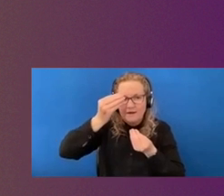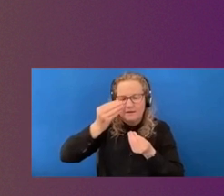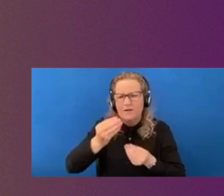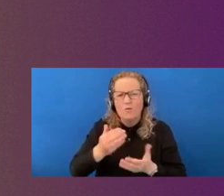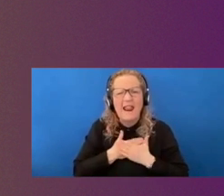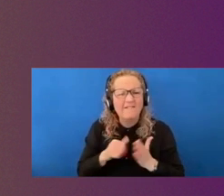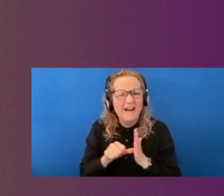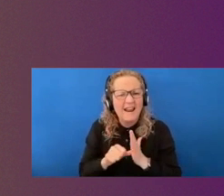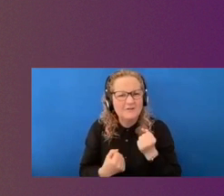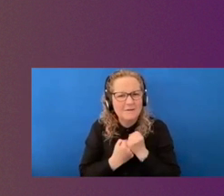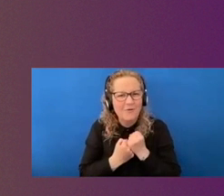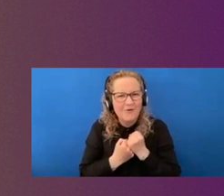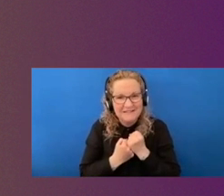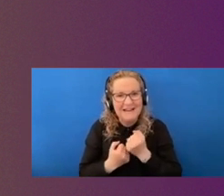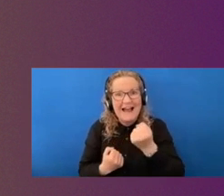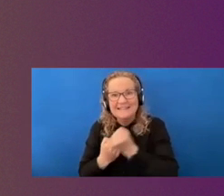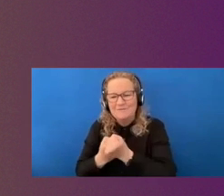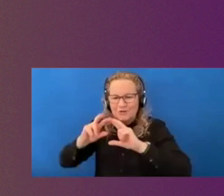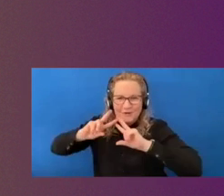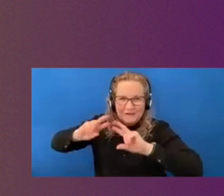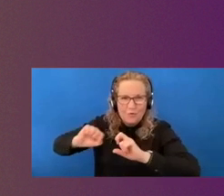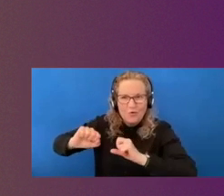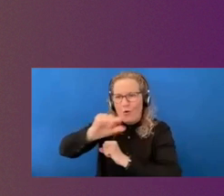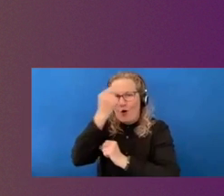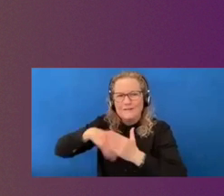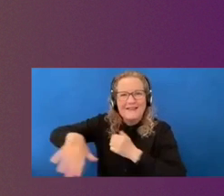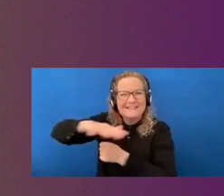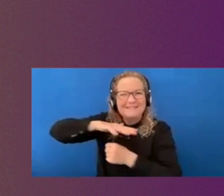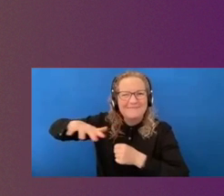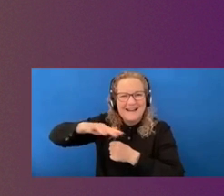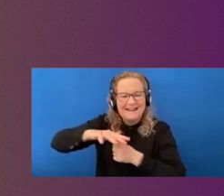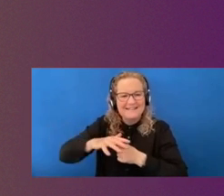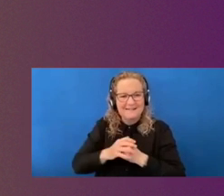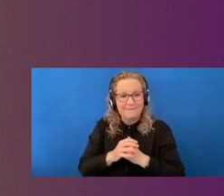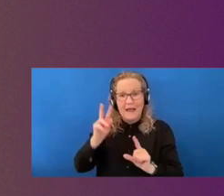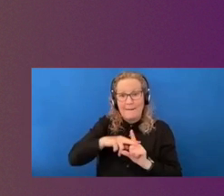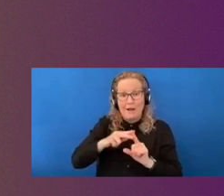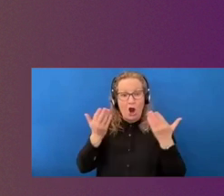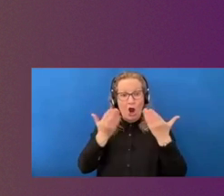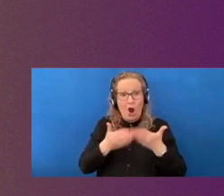and support to explore goals in this space applications are currently open right now